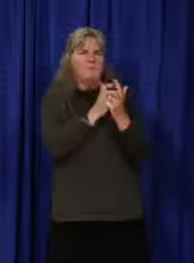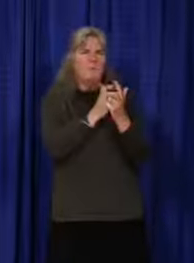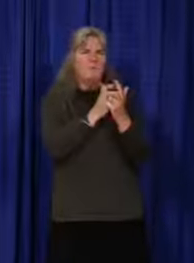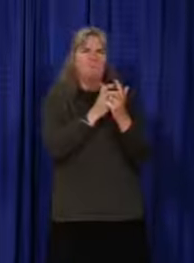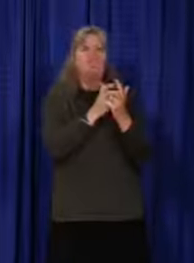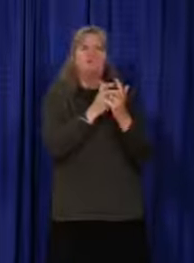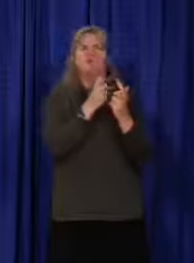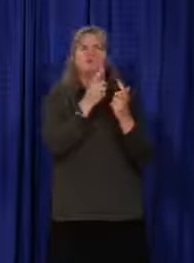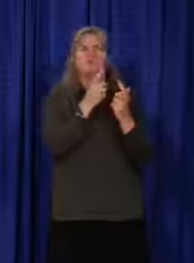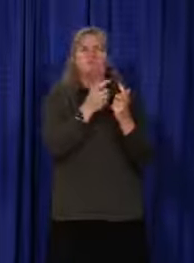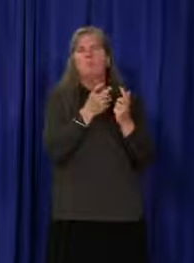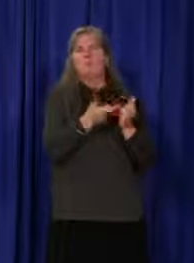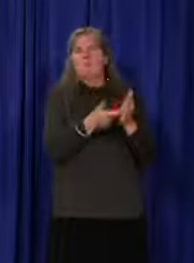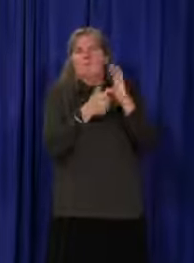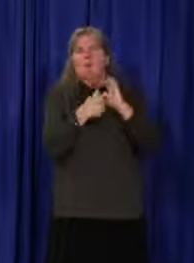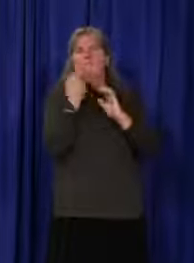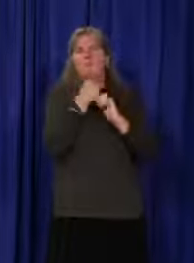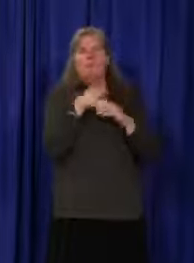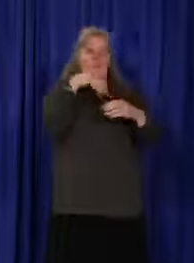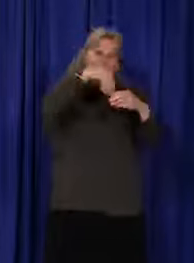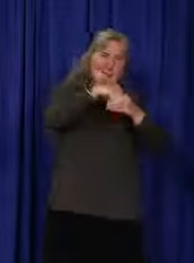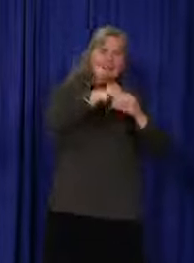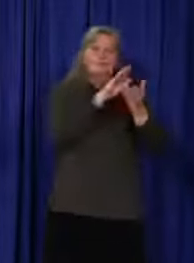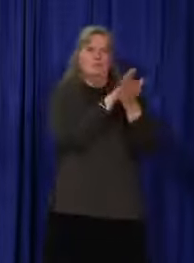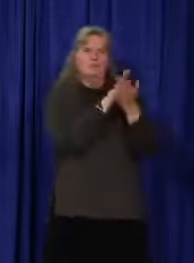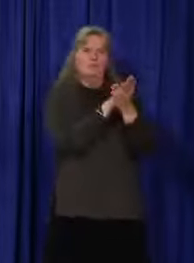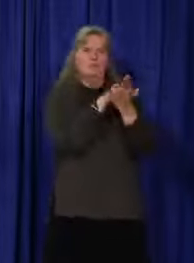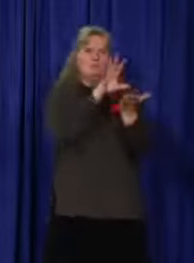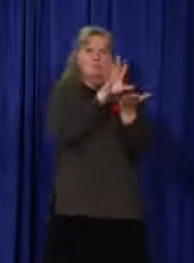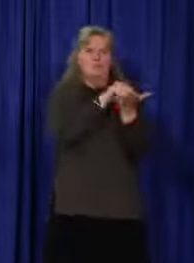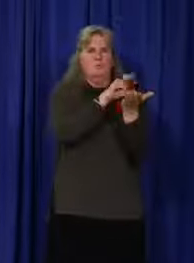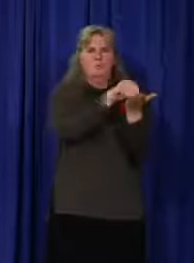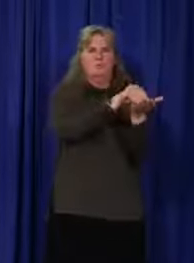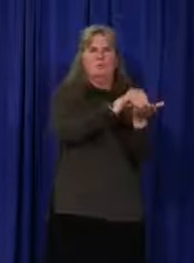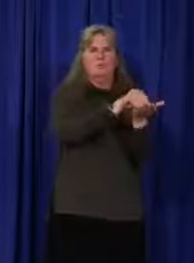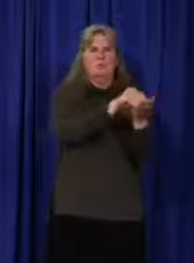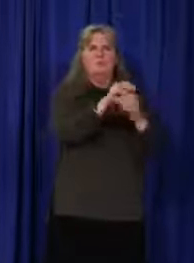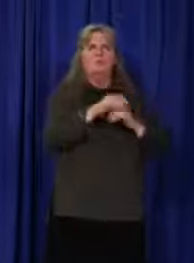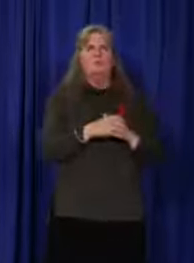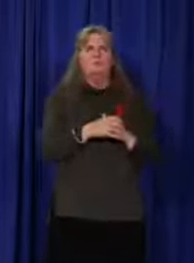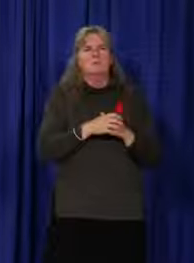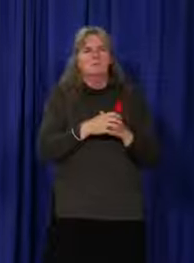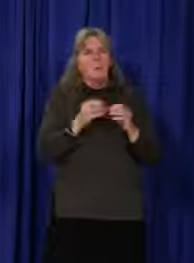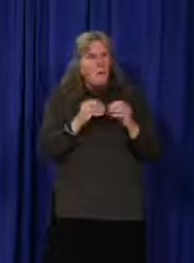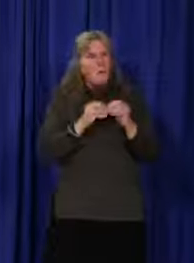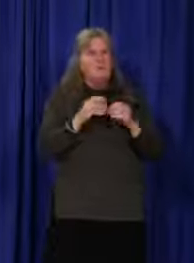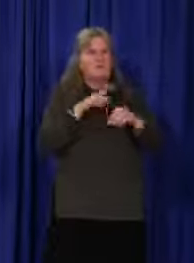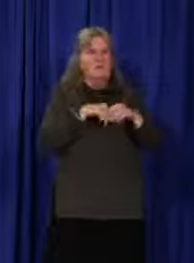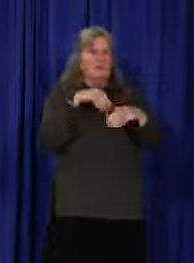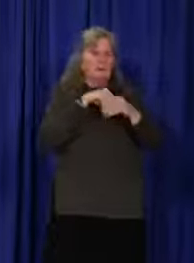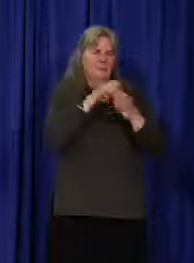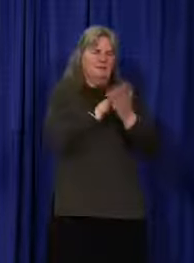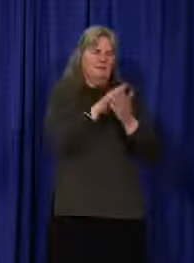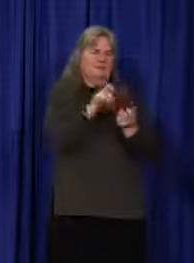This is what we are able to do because we did balance our budget. We came in this year with a surplus of around $5 million or